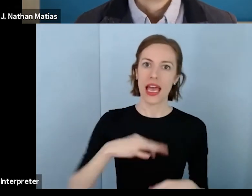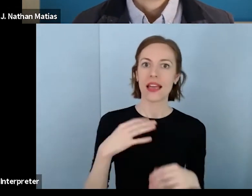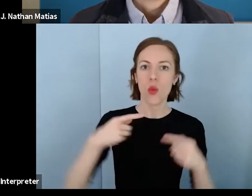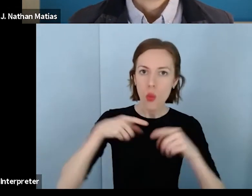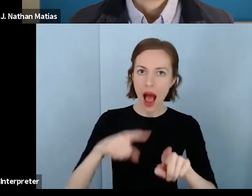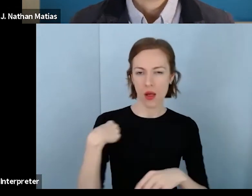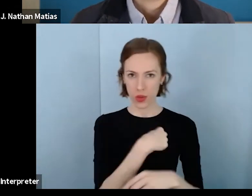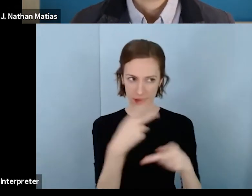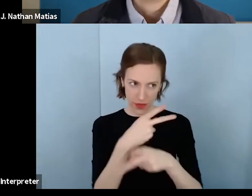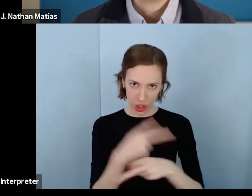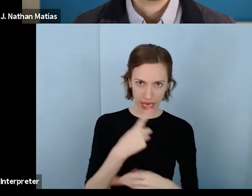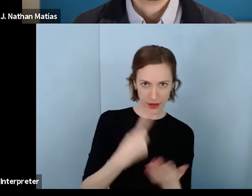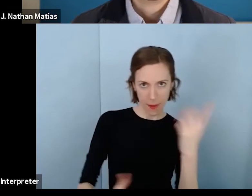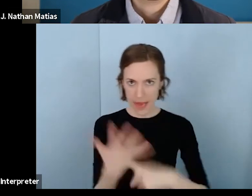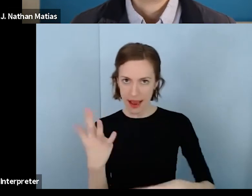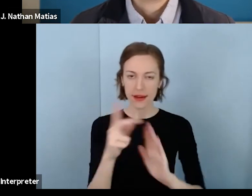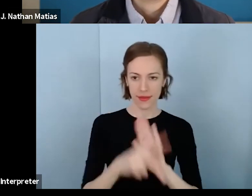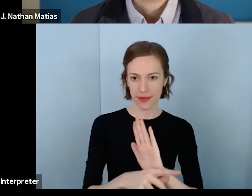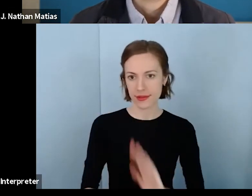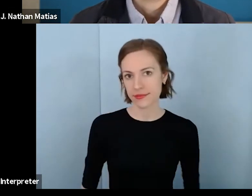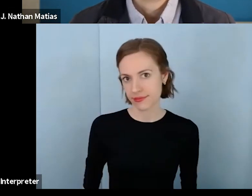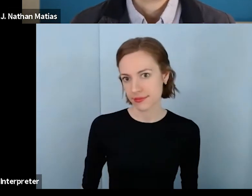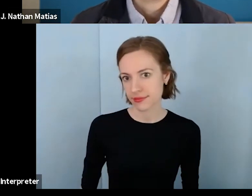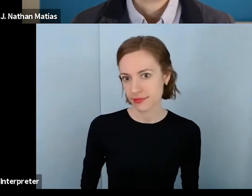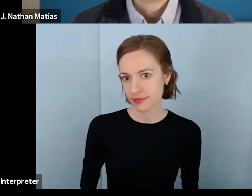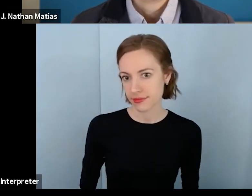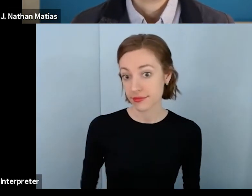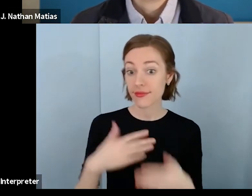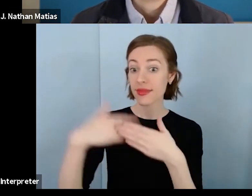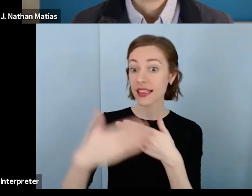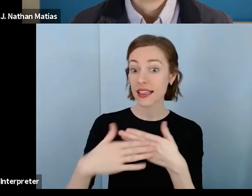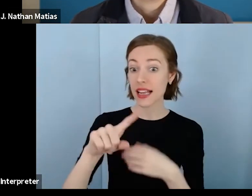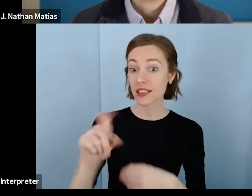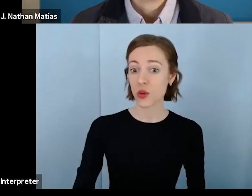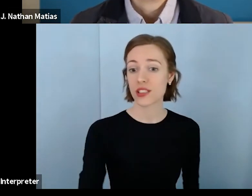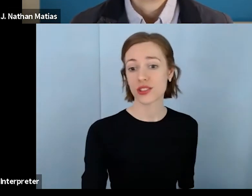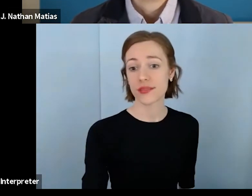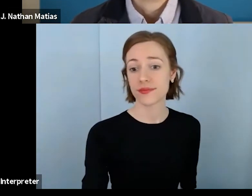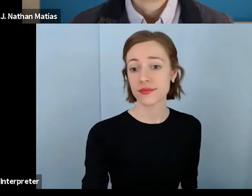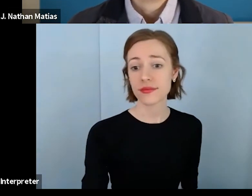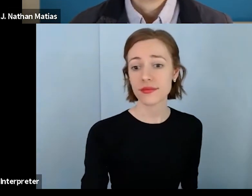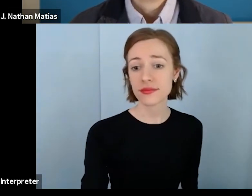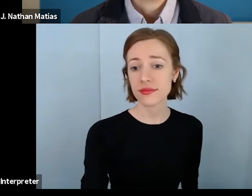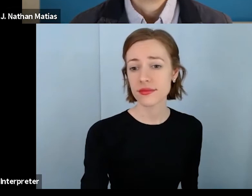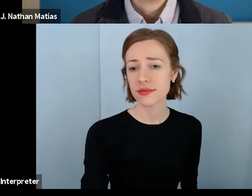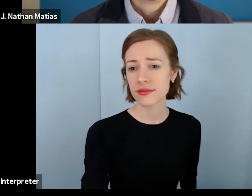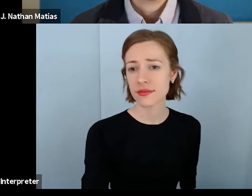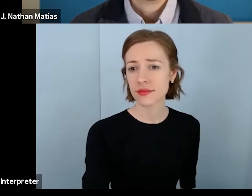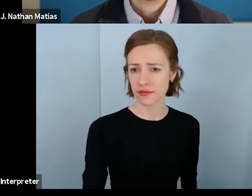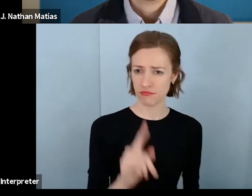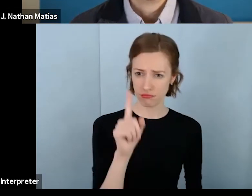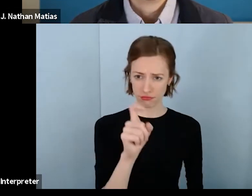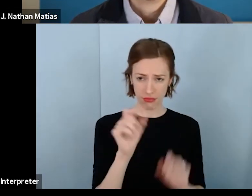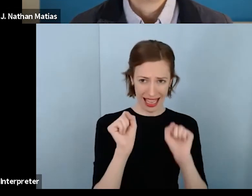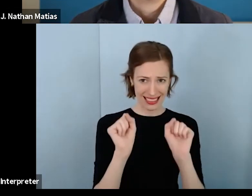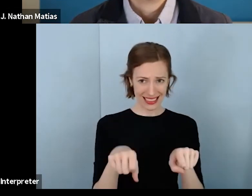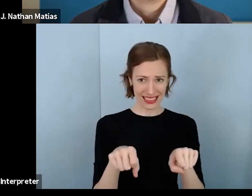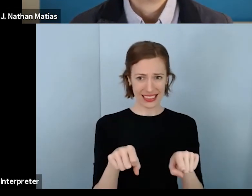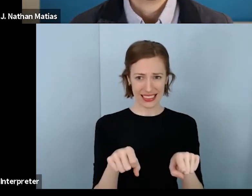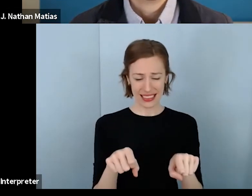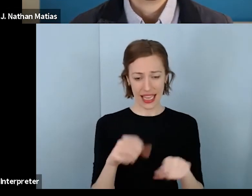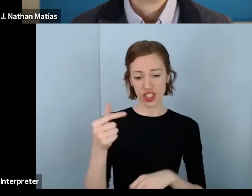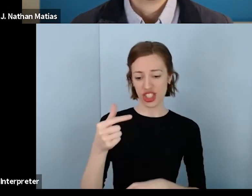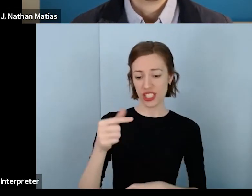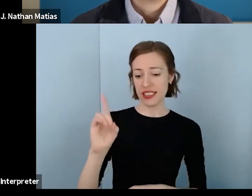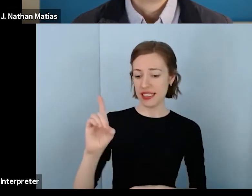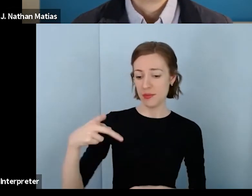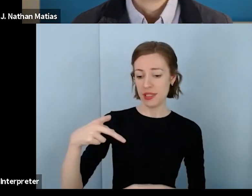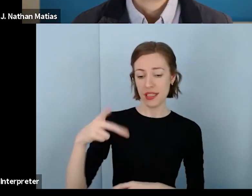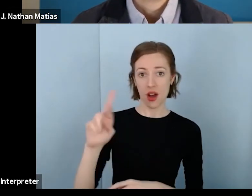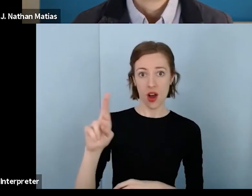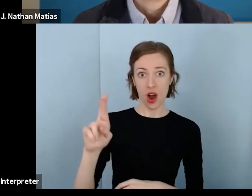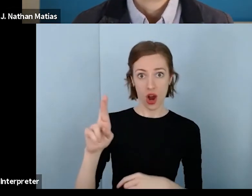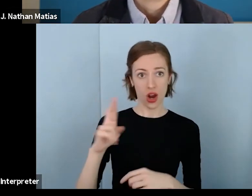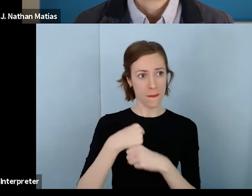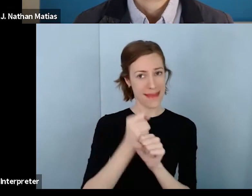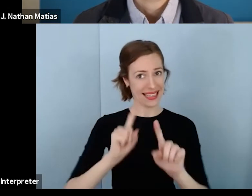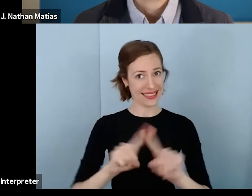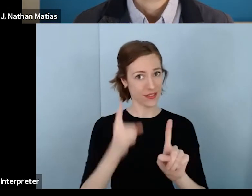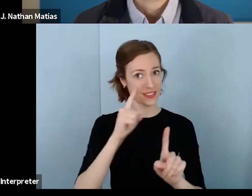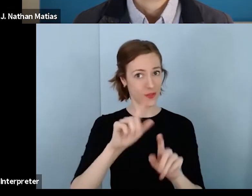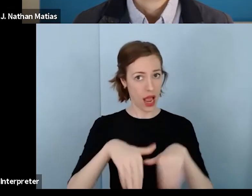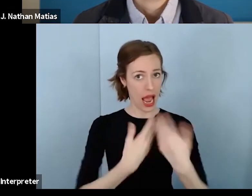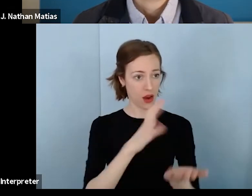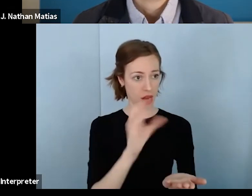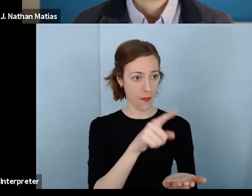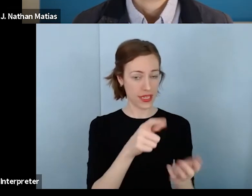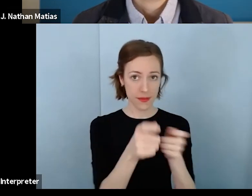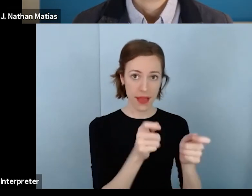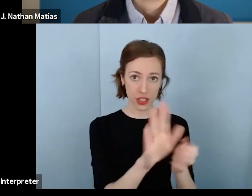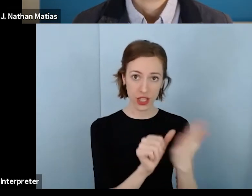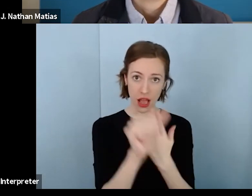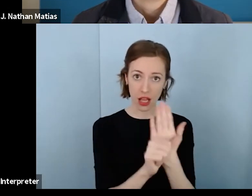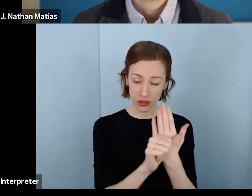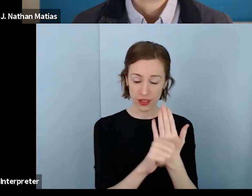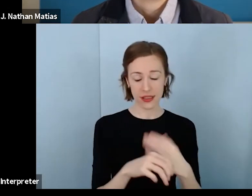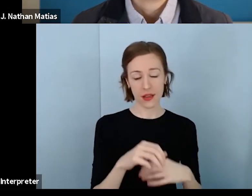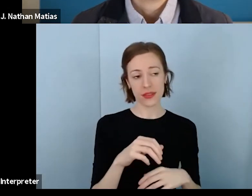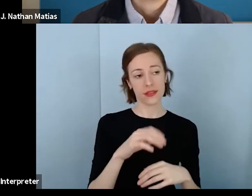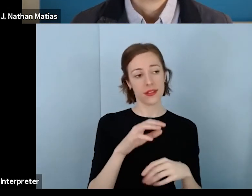The next question is from Carlos and Umbria vs.